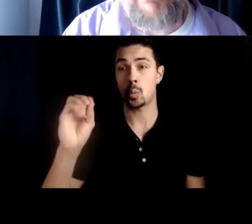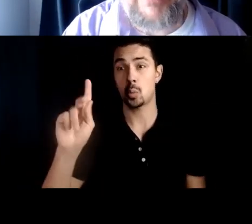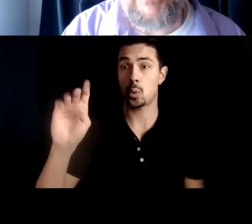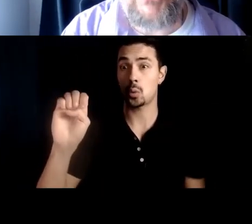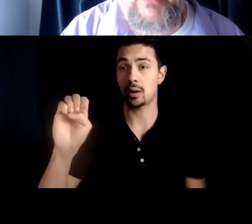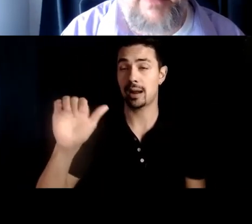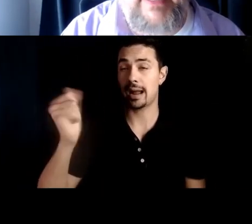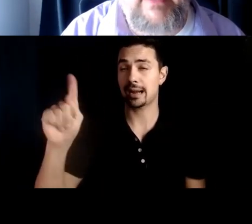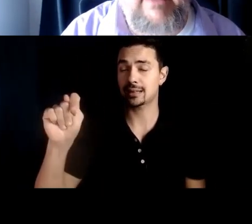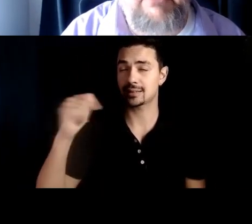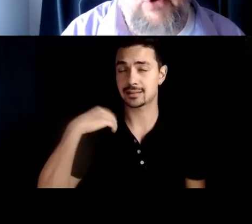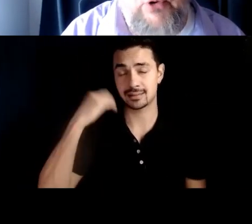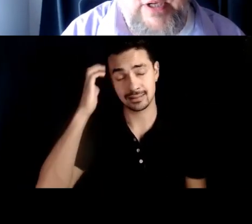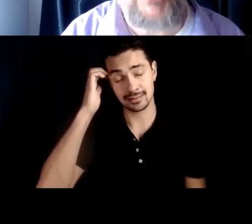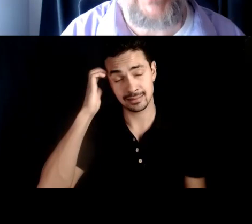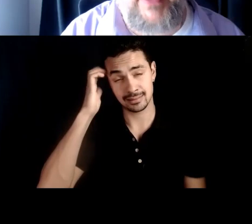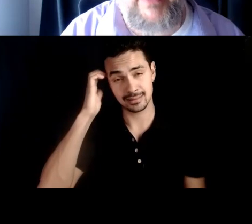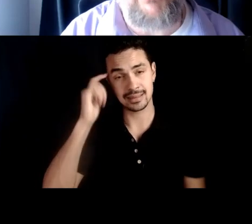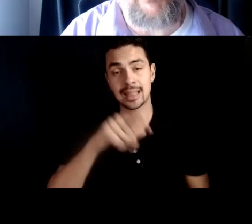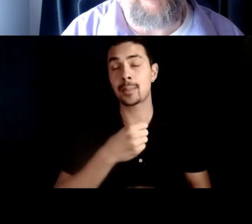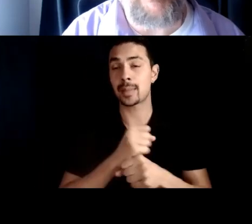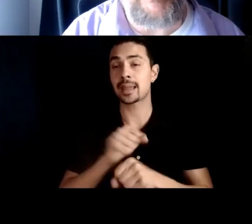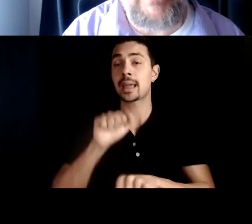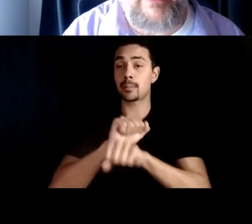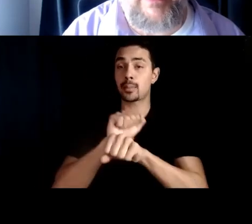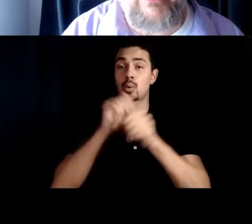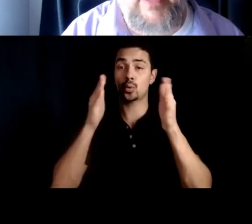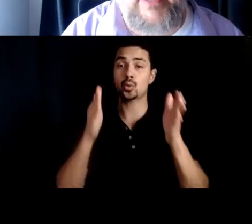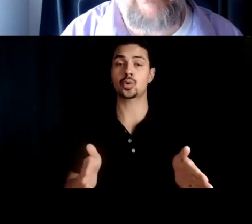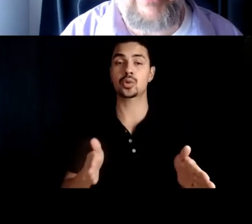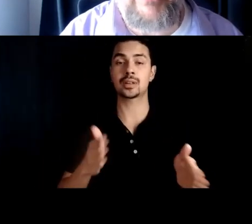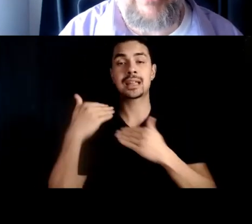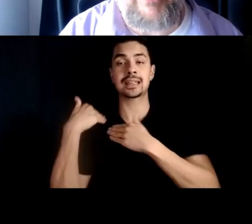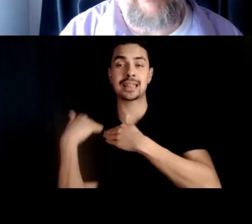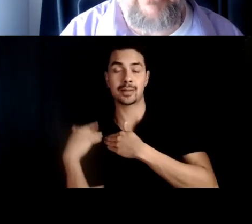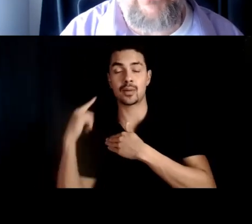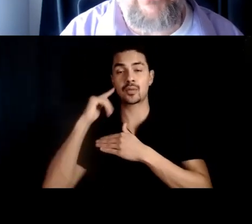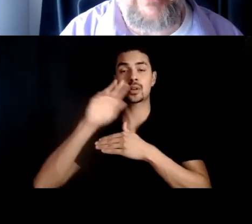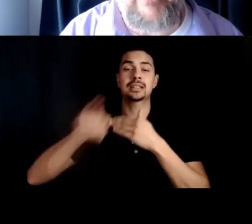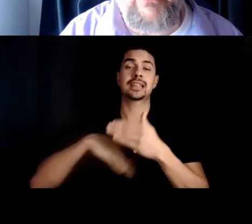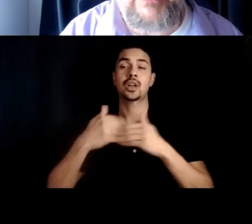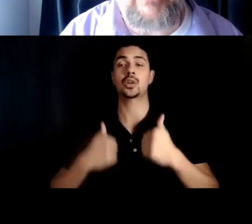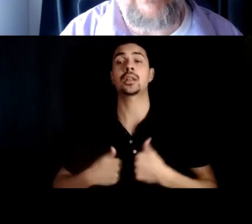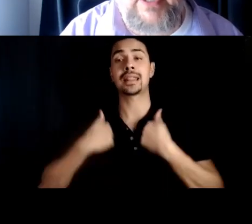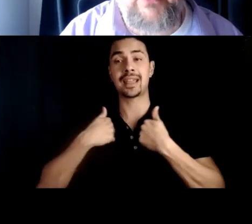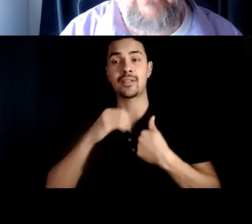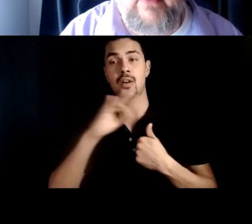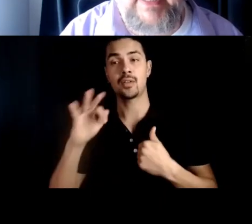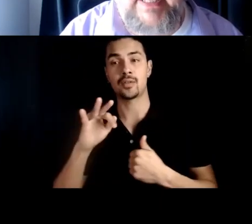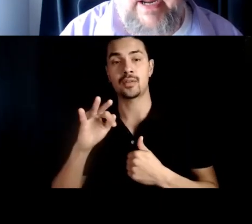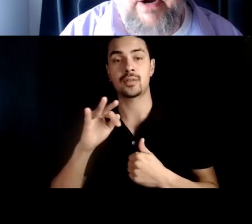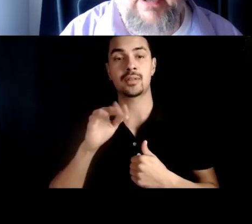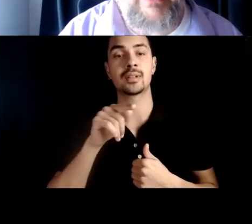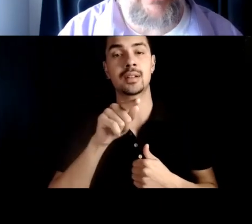this would make employers liable for the entire life of an employee that received gender-affirming care